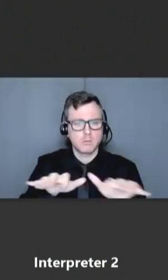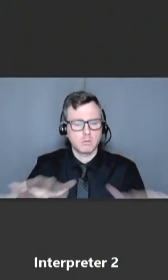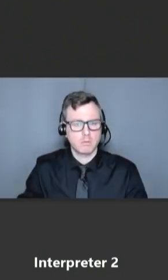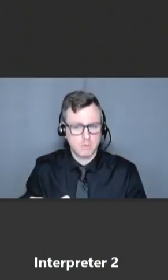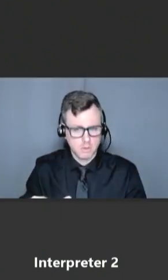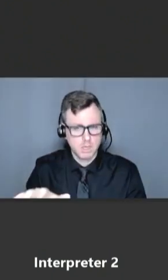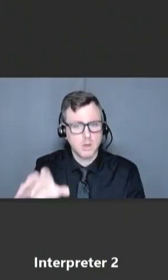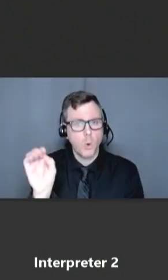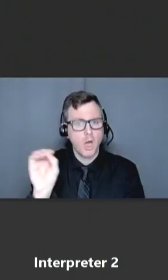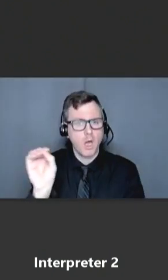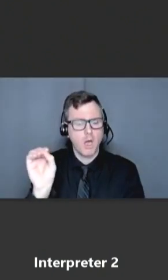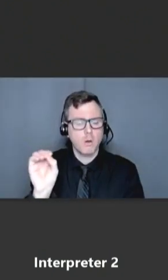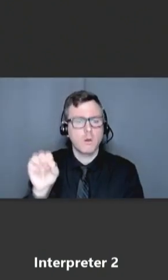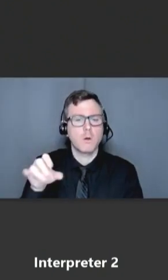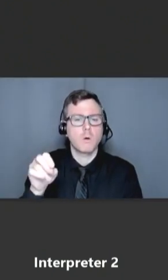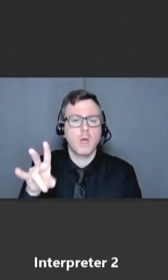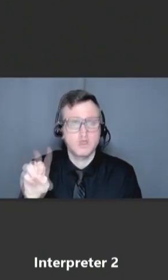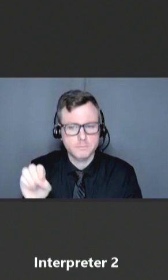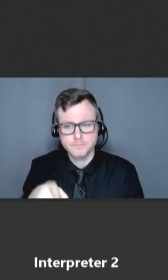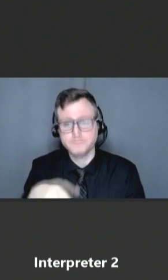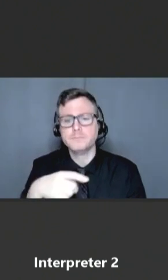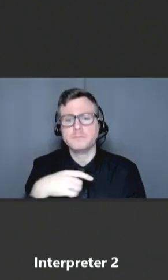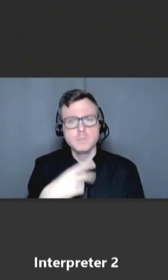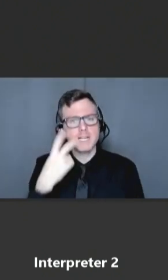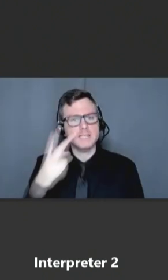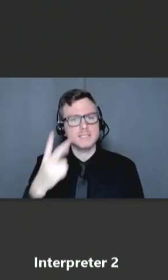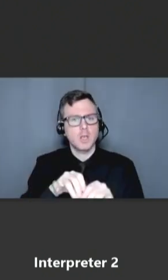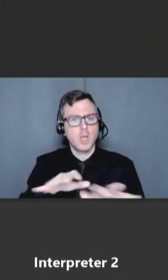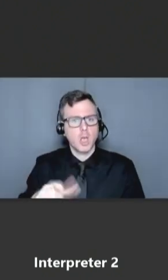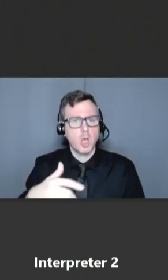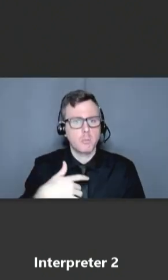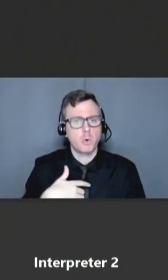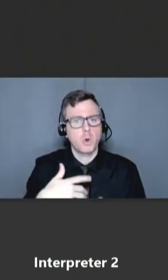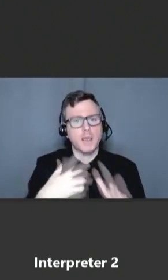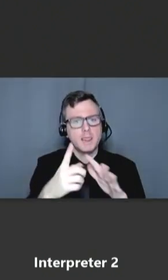outbreaks of vaccine-preventable disease with slippage in our vaccination rates.